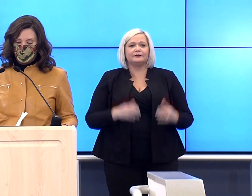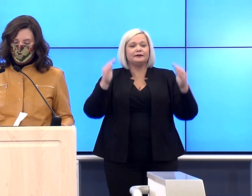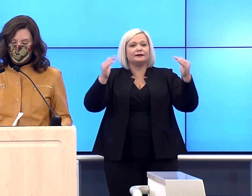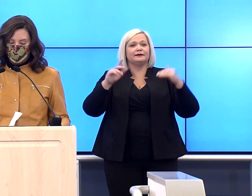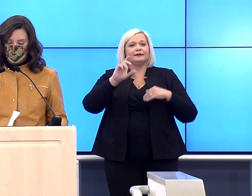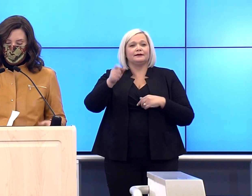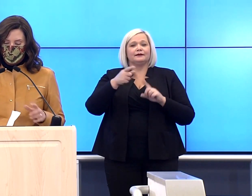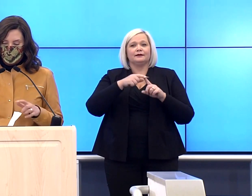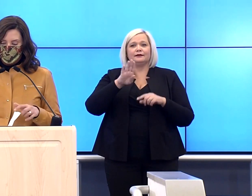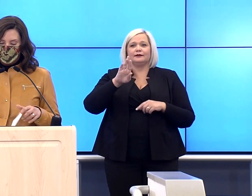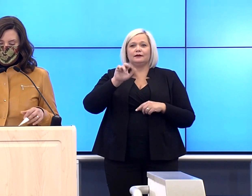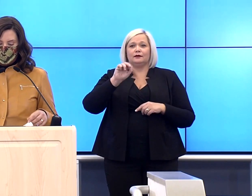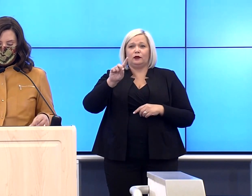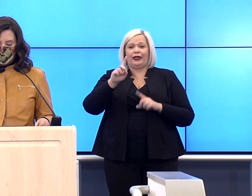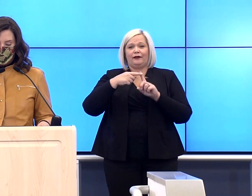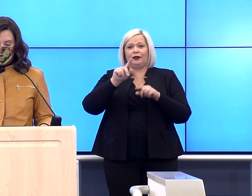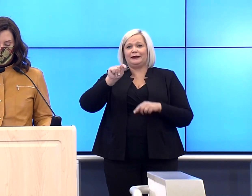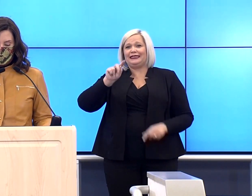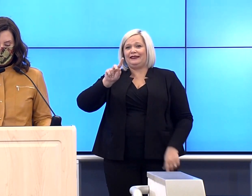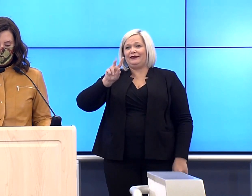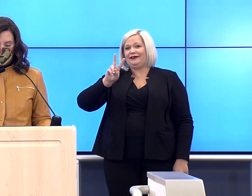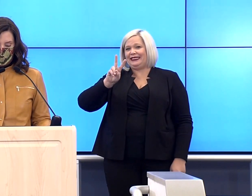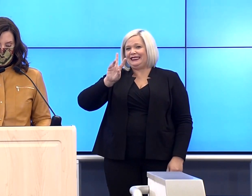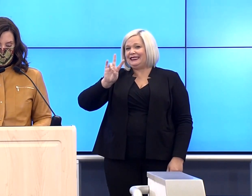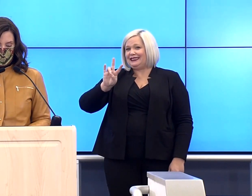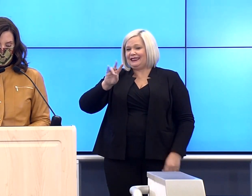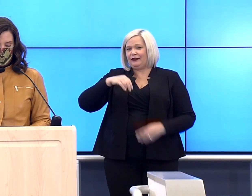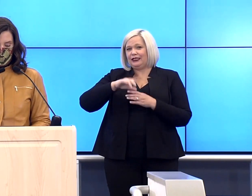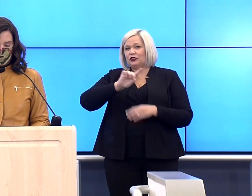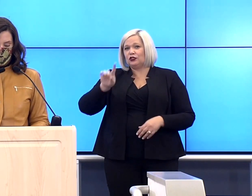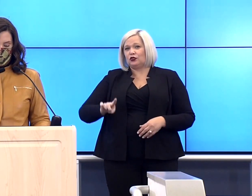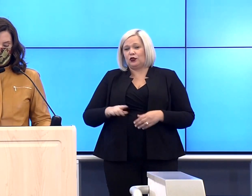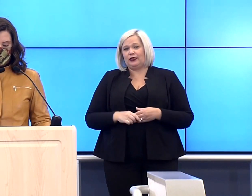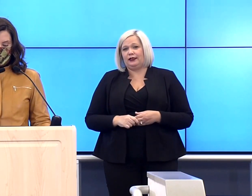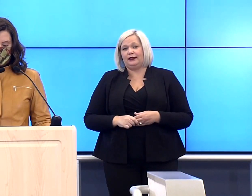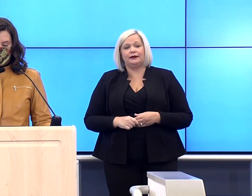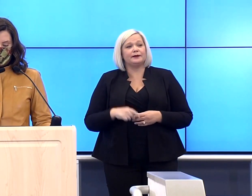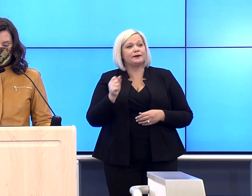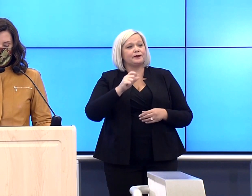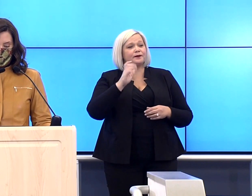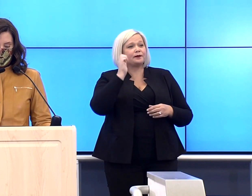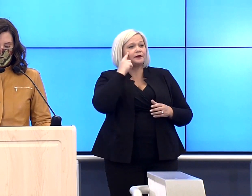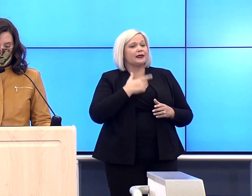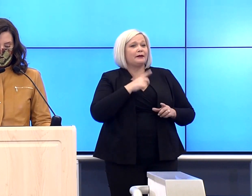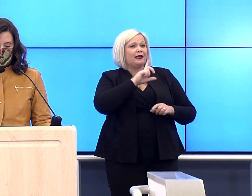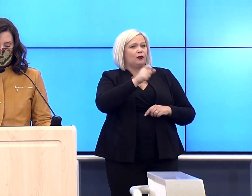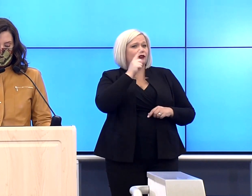TO DO FOR THE NEXT THREE WEEKS. >> NEXT QUESTION WILL COME FROM NEXT QUESTION WILL COME FROM BRETT WITH TV 7 IN DETROIT. BRETT WITH TV 7 IN DETROIT. >> YES, GOVERNOR.